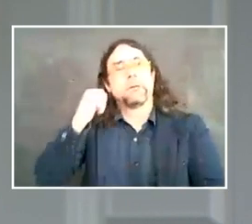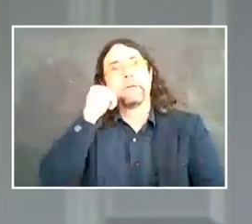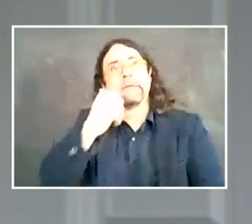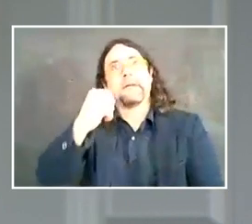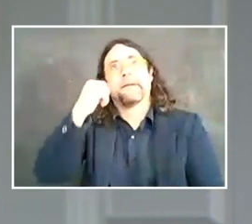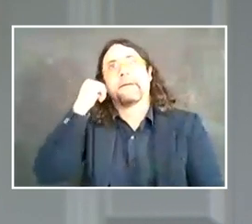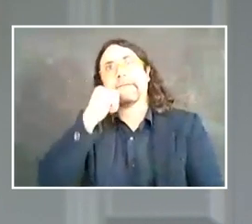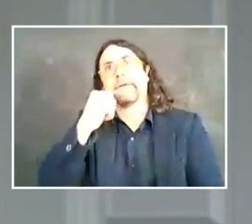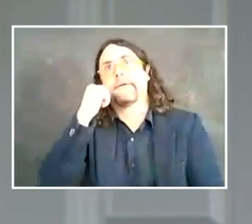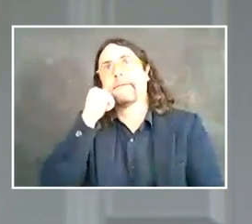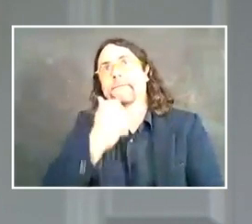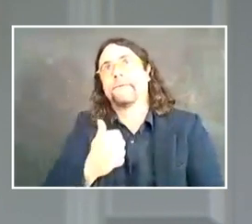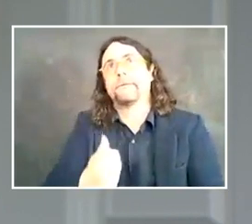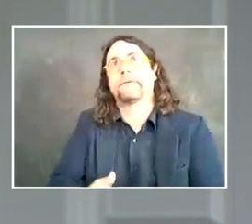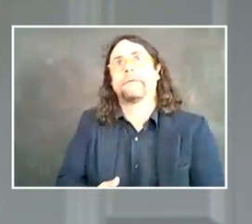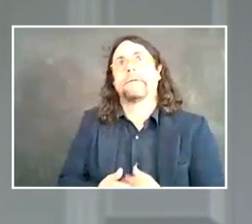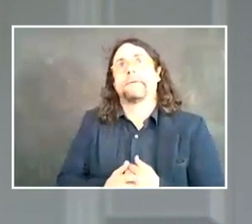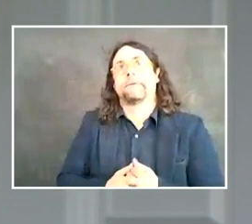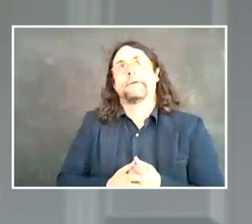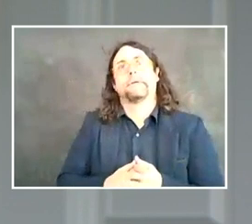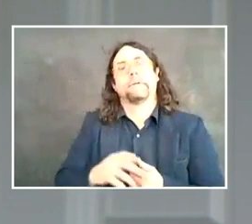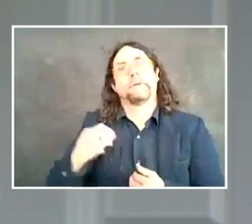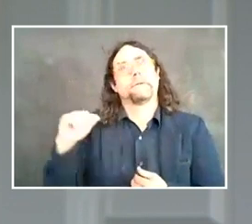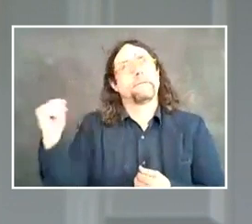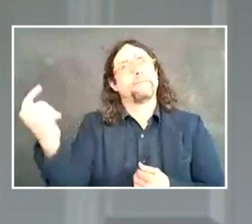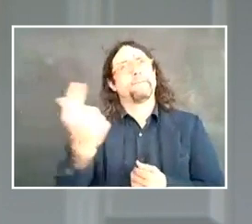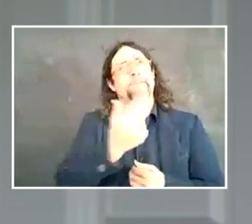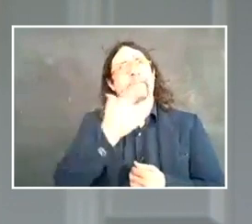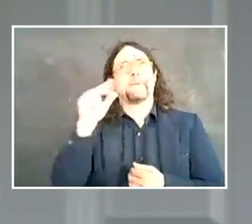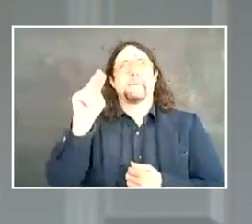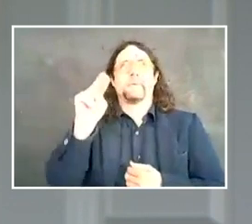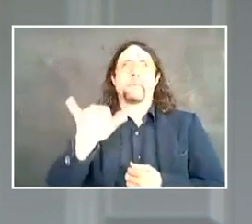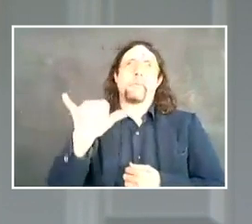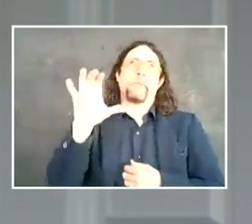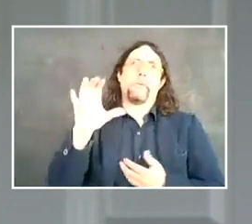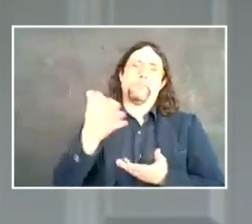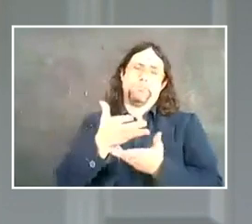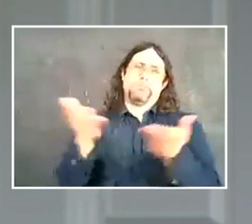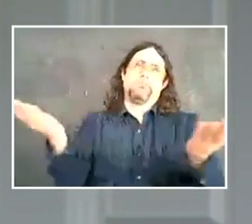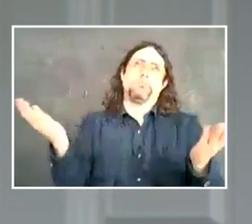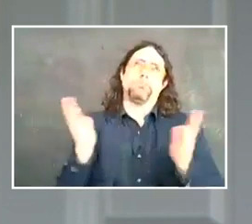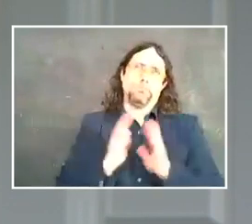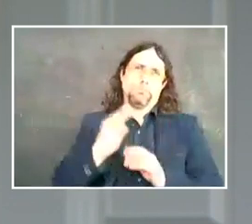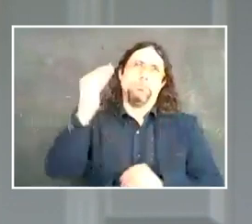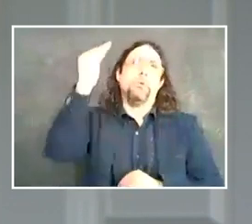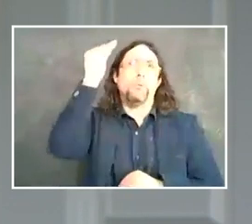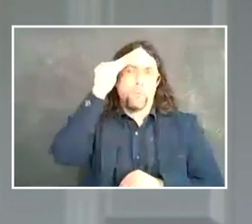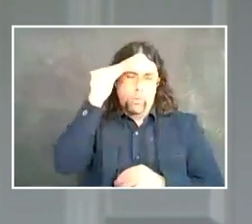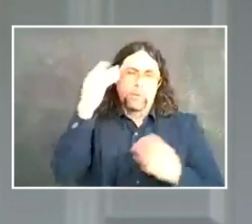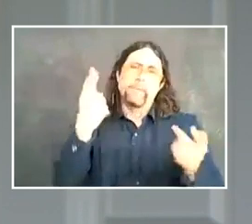I DON'T KNOW OF ANYONE IN NEW YORK CITY THAT DOESN'T KNOW WHAT'S GOING ON TWO MONTHS INTO THIS.